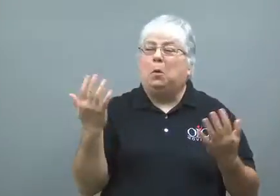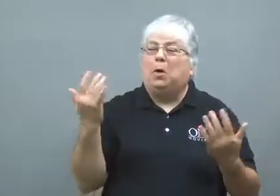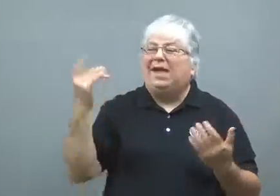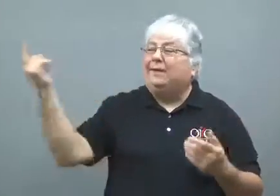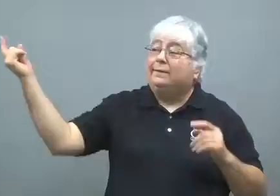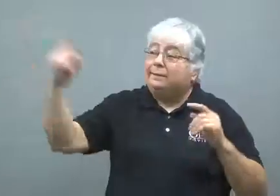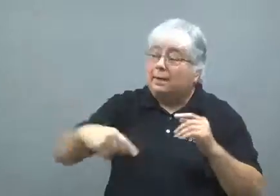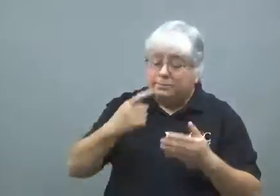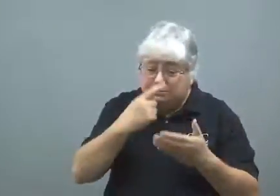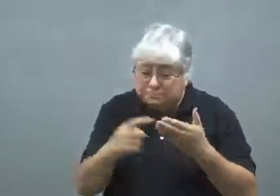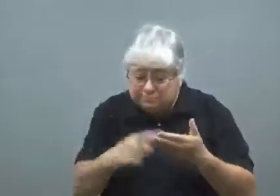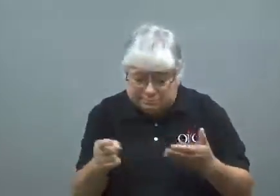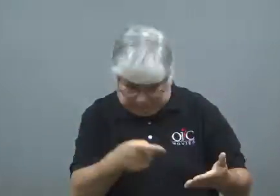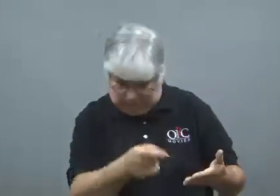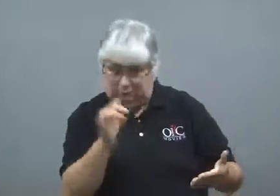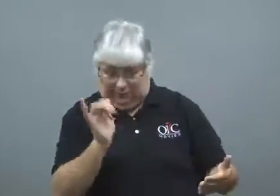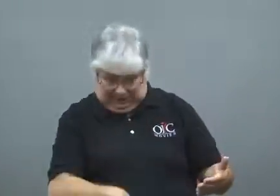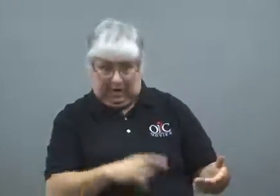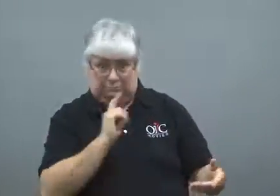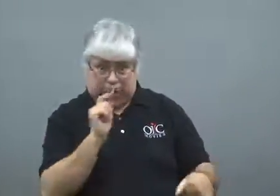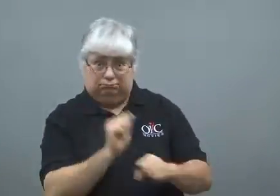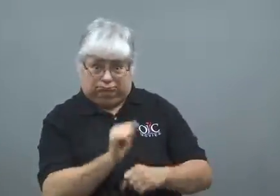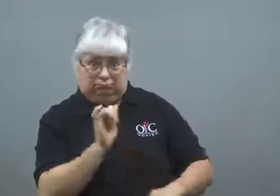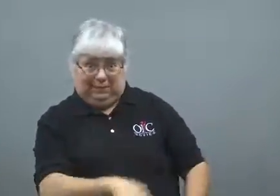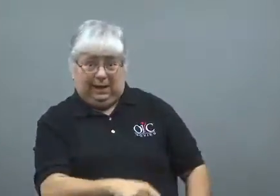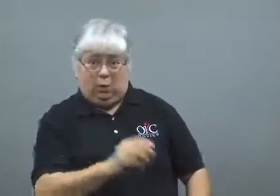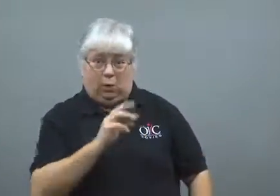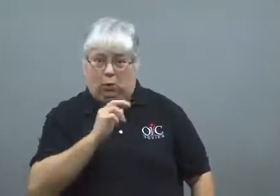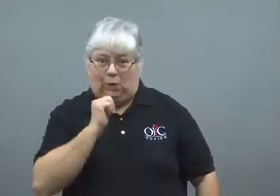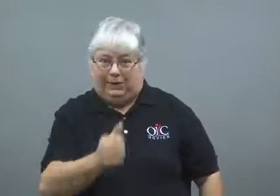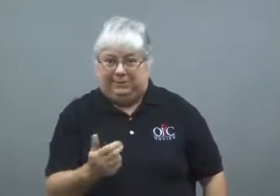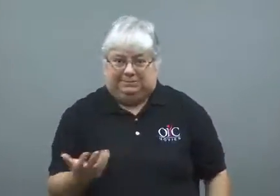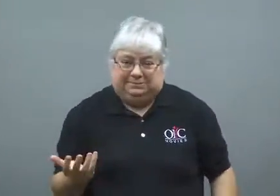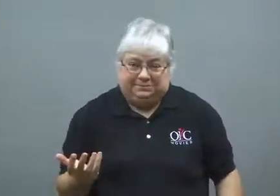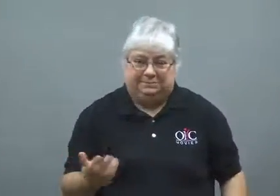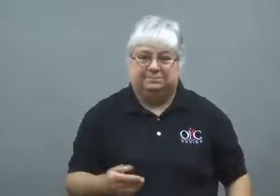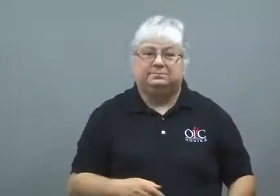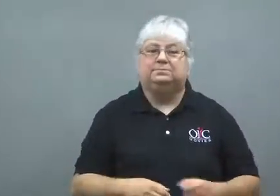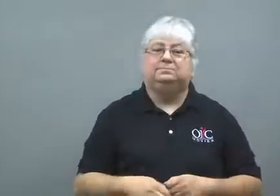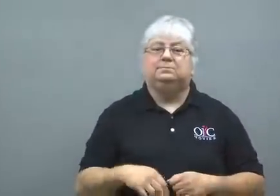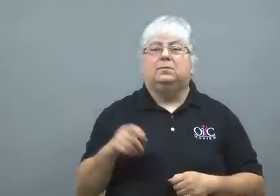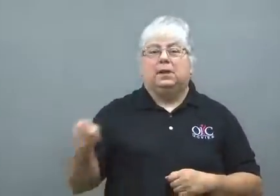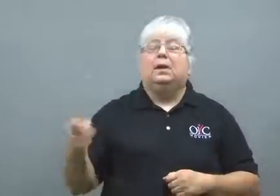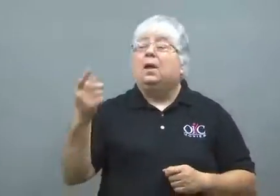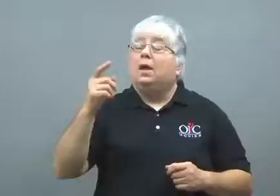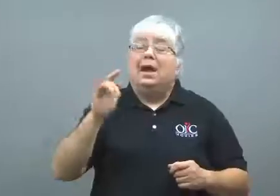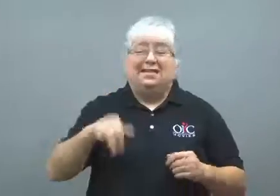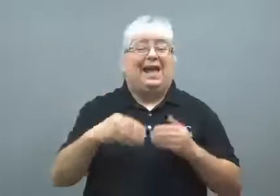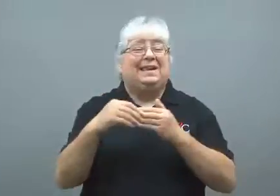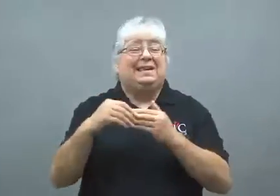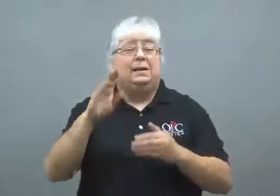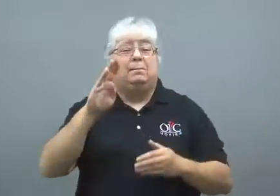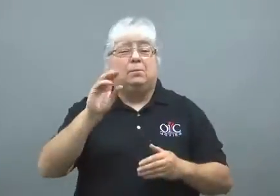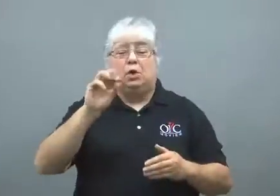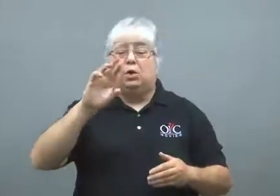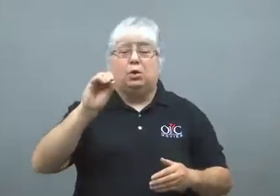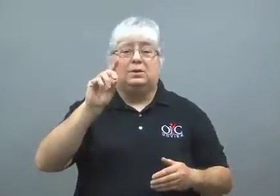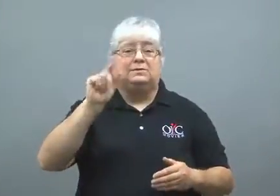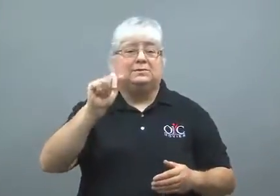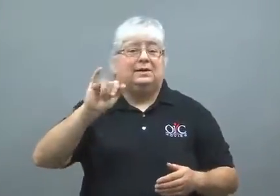Experts will have to come in and determine if that's true.